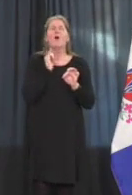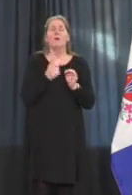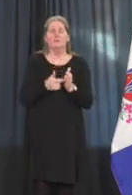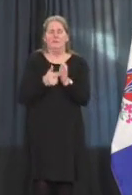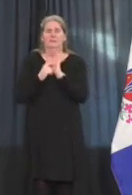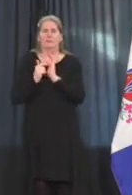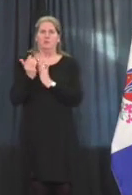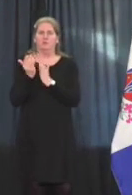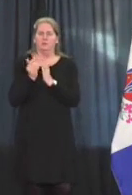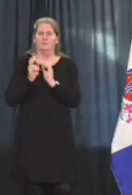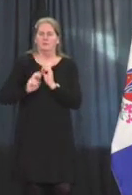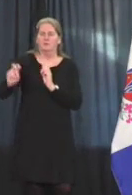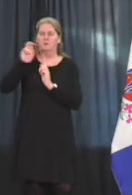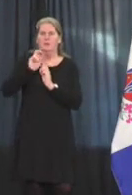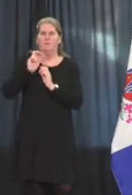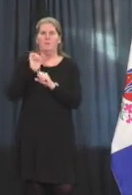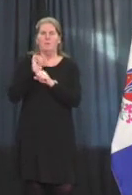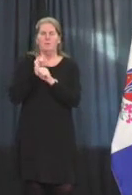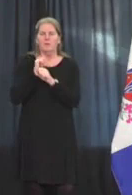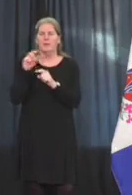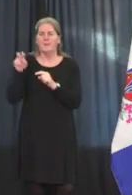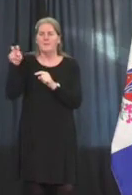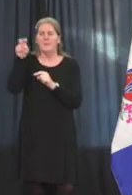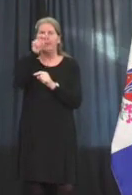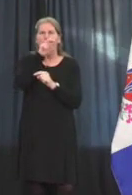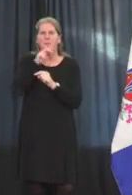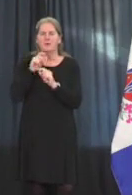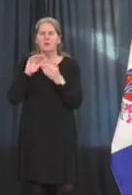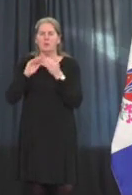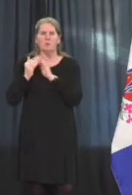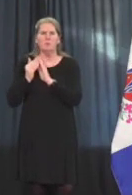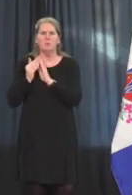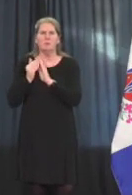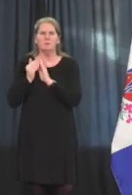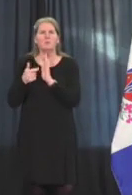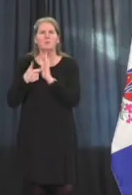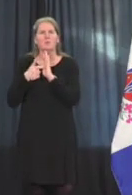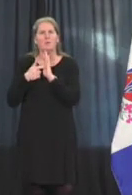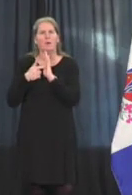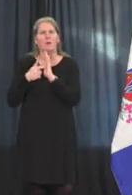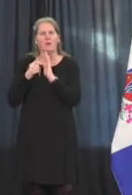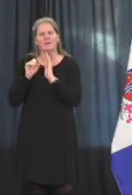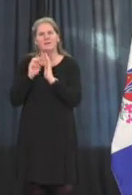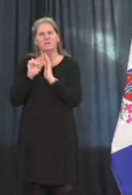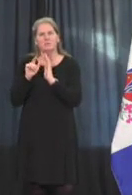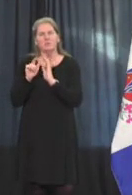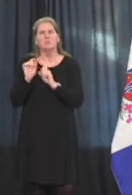TRAVEL AND WORK BETWEEN YUKON COMMUNITIES. THE RULES ARE MEANT TO BALANCE